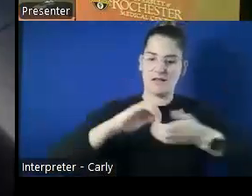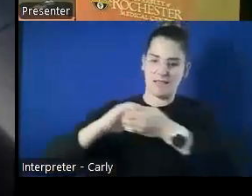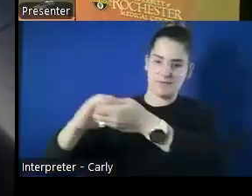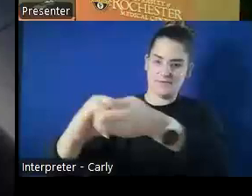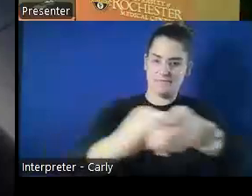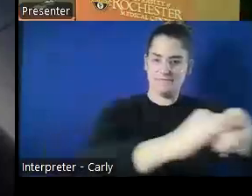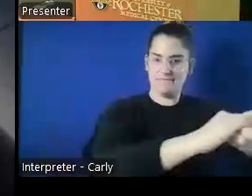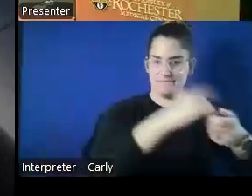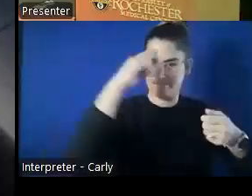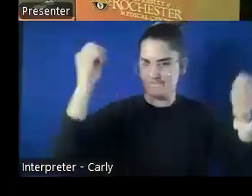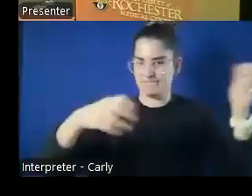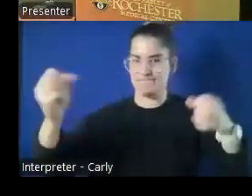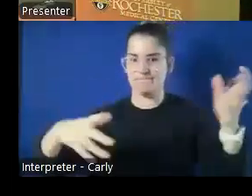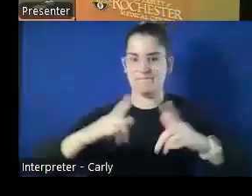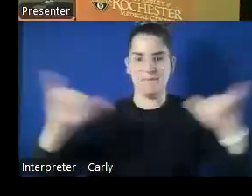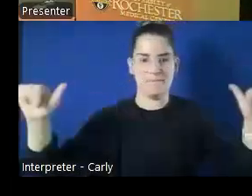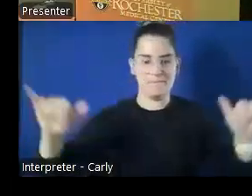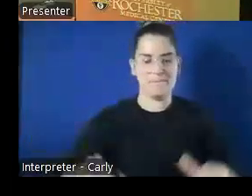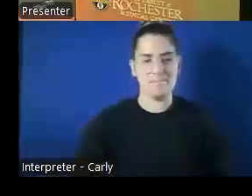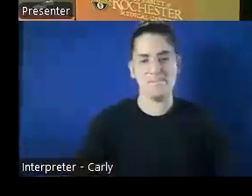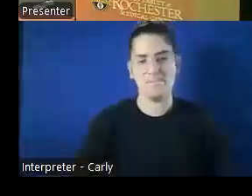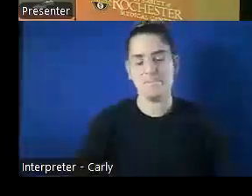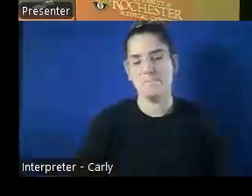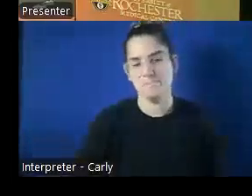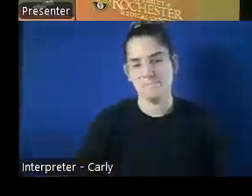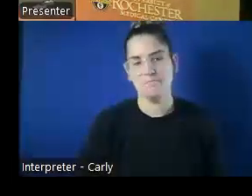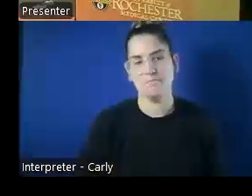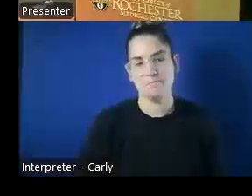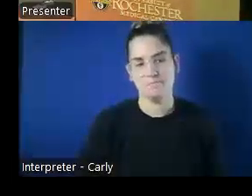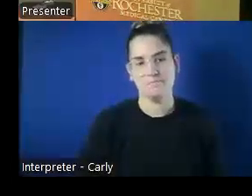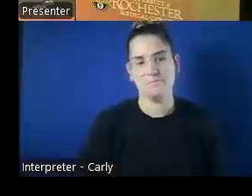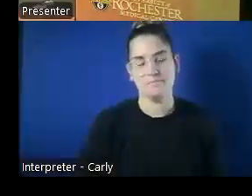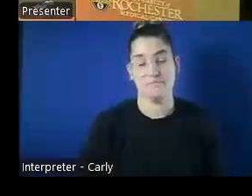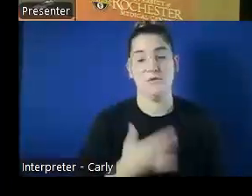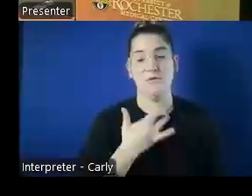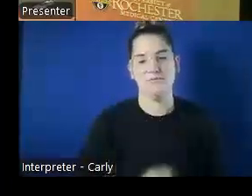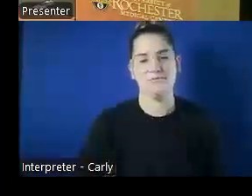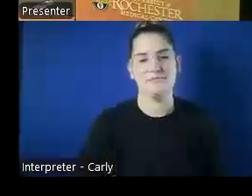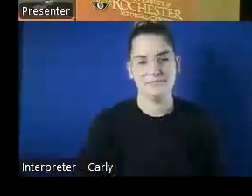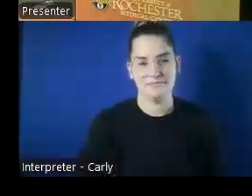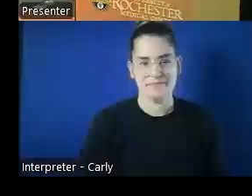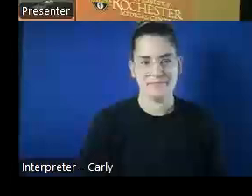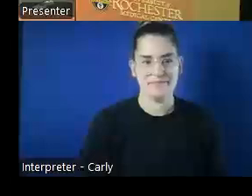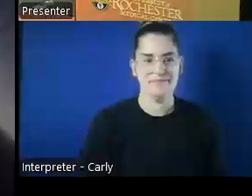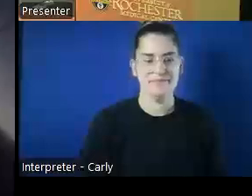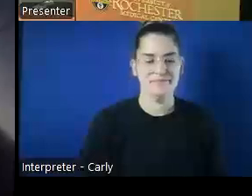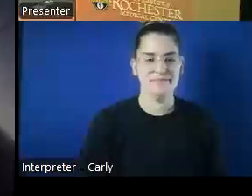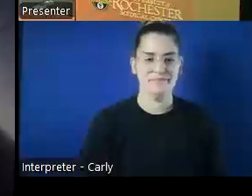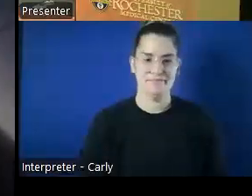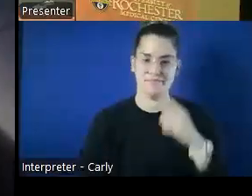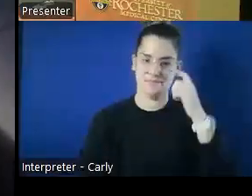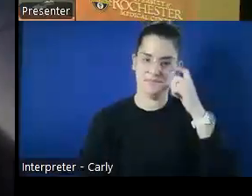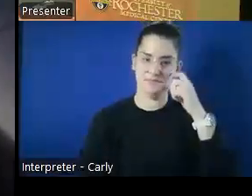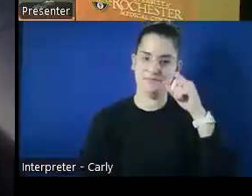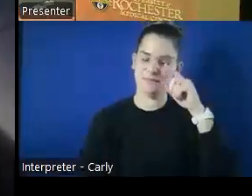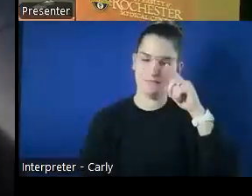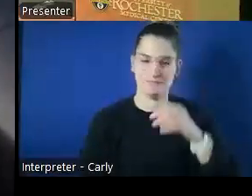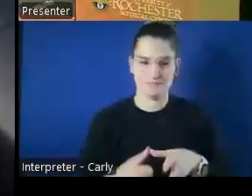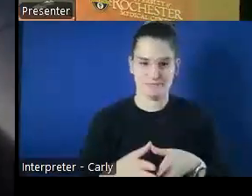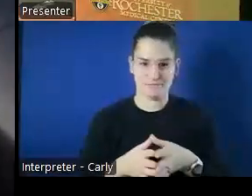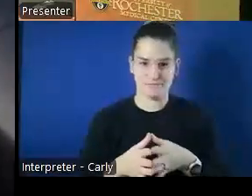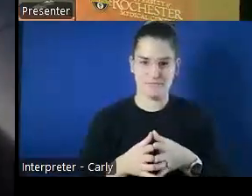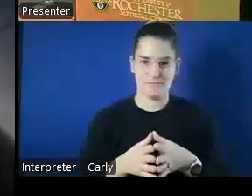time um oops so just what really quickly on this slide these These are going slower than